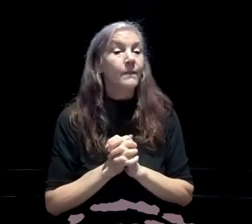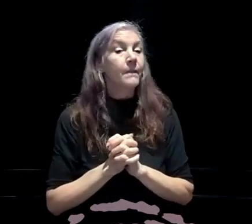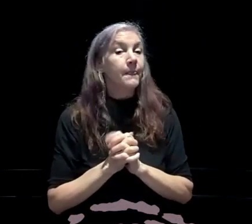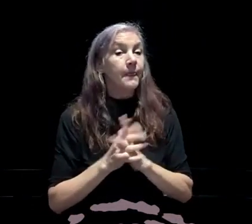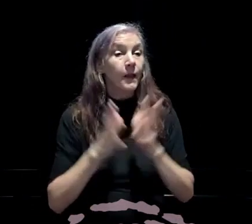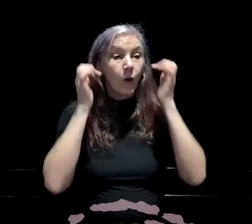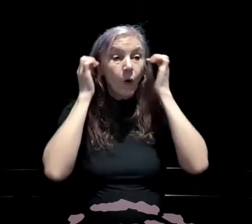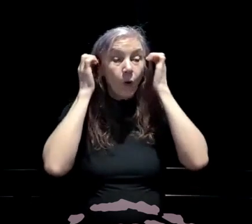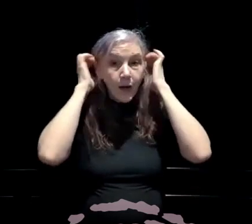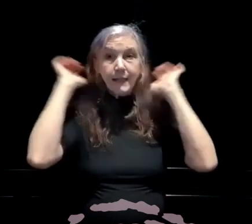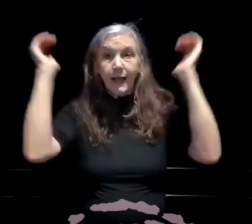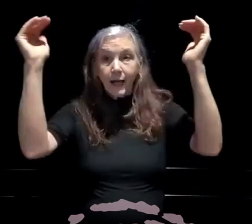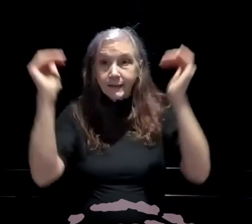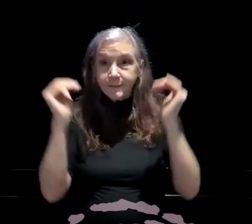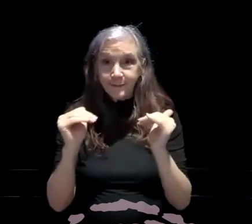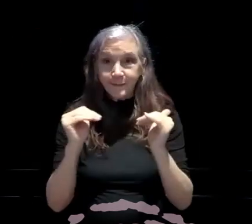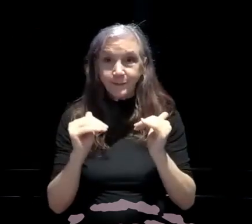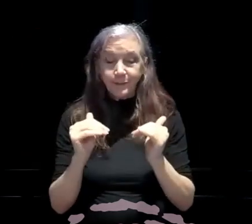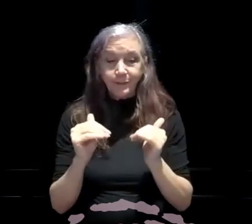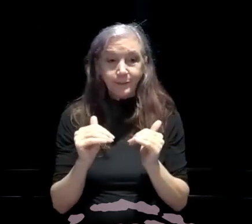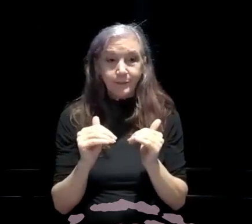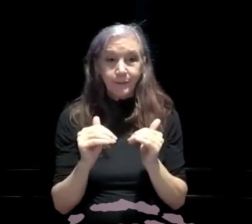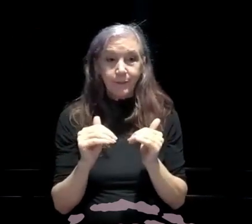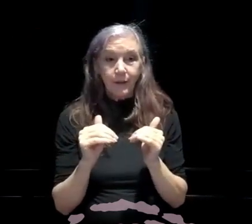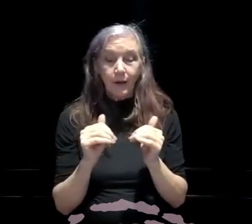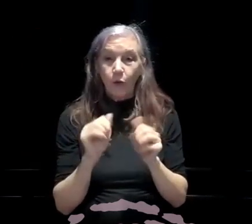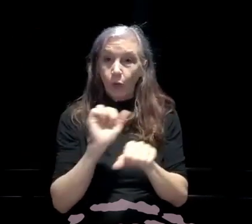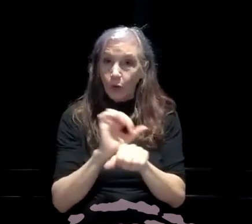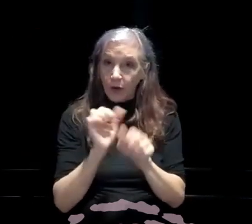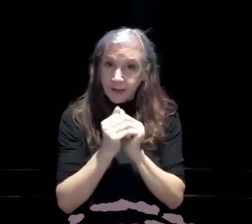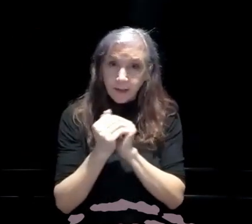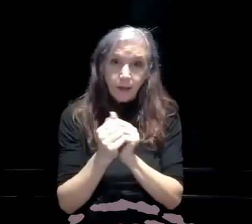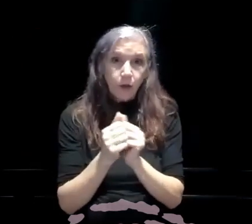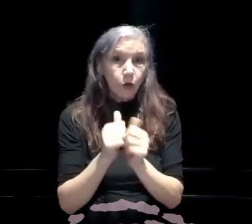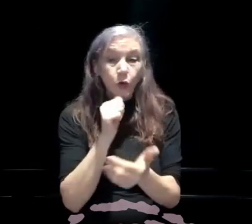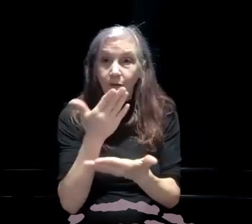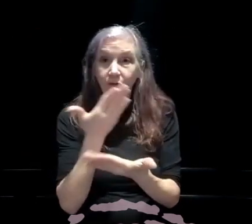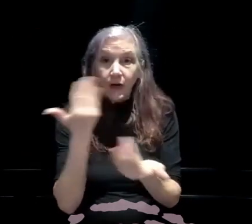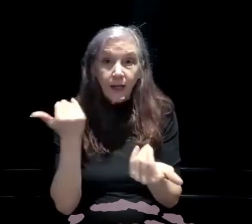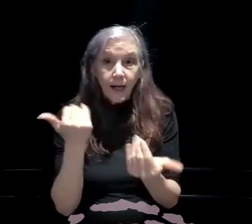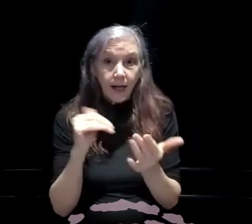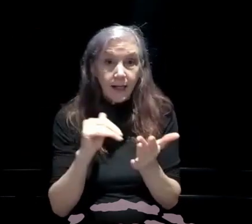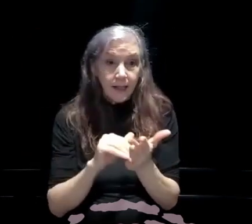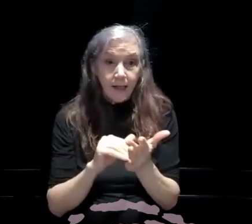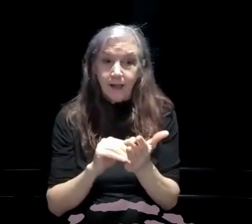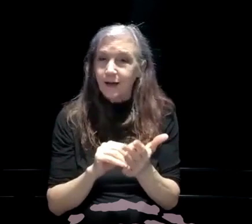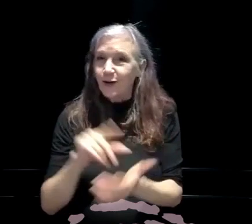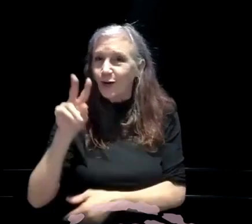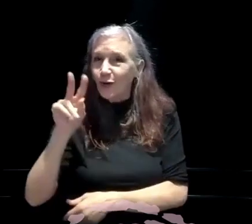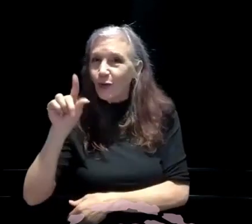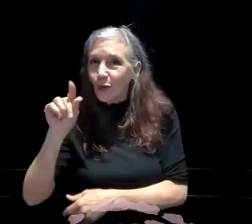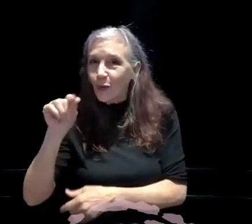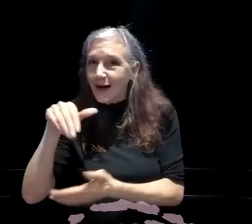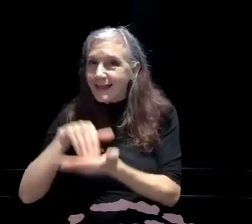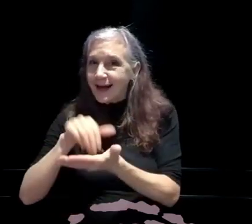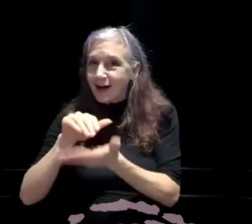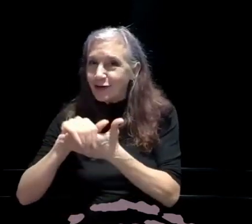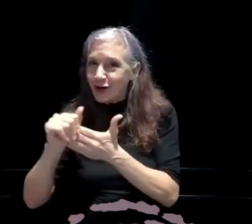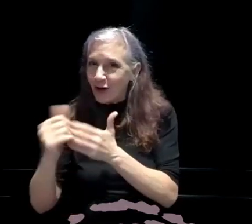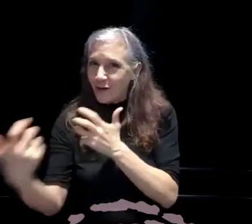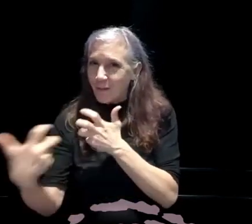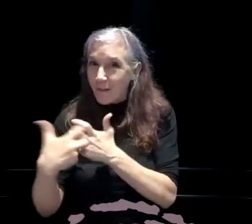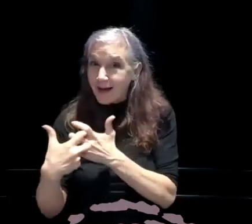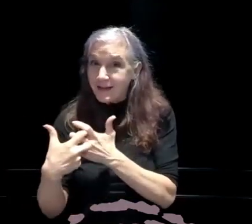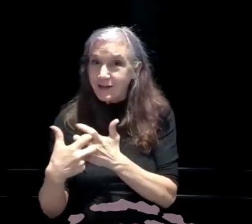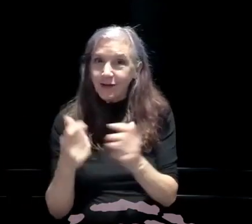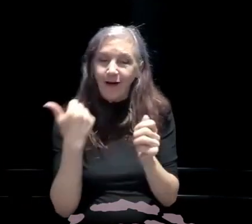All right, let's keep working folks. Let's keep working together and don't forget again about our $20,000 matching amount.